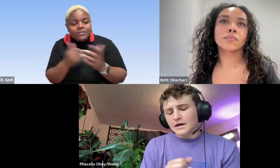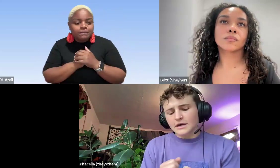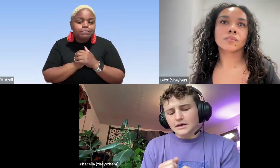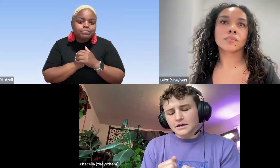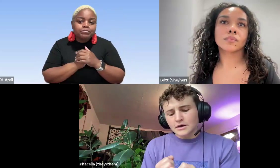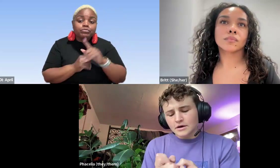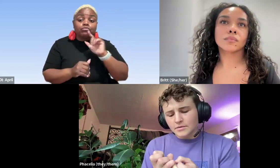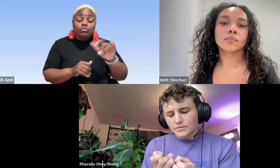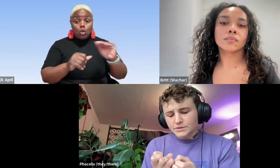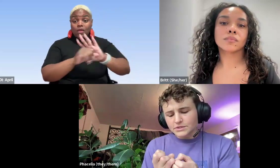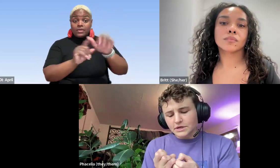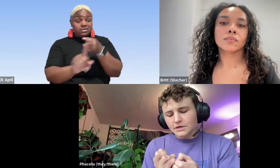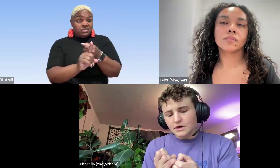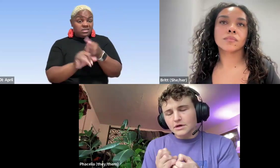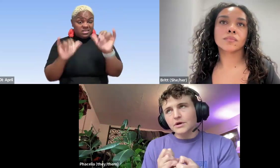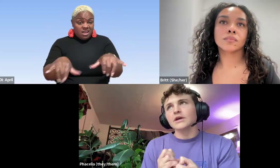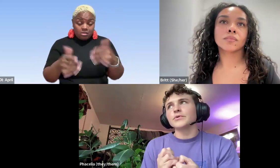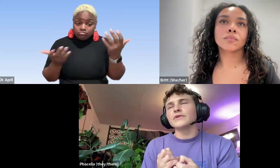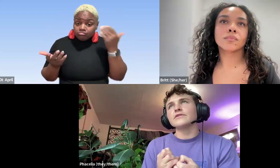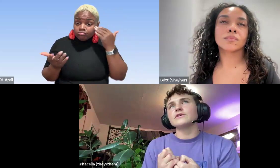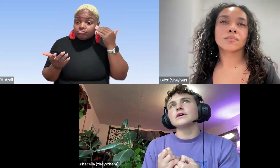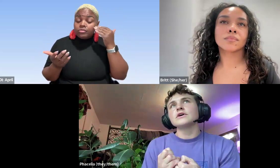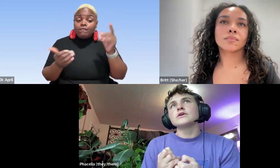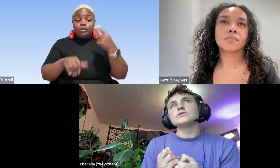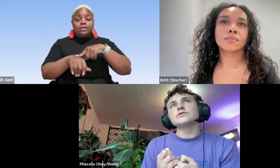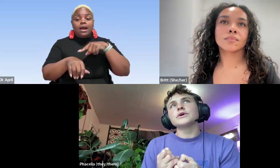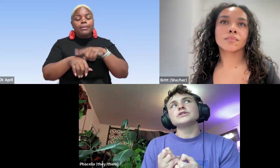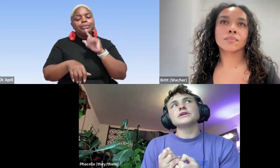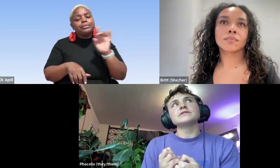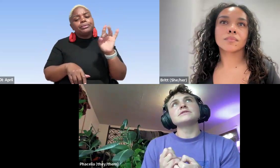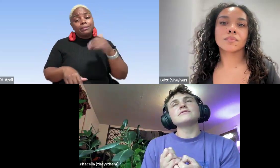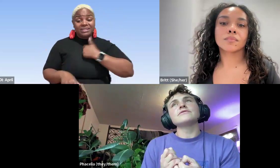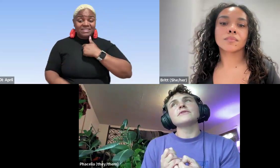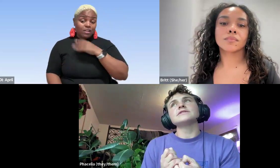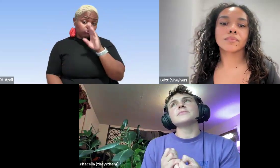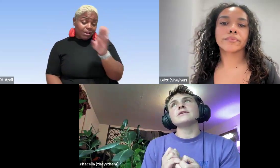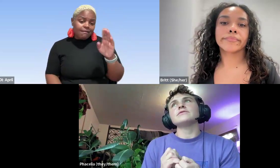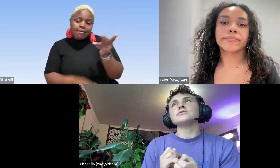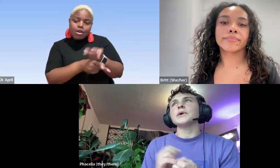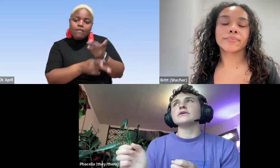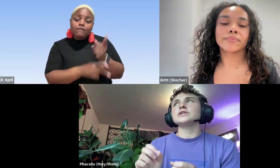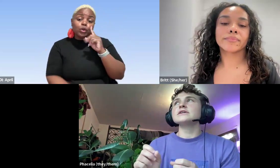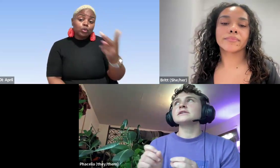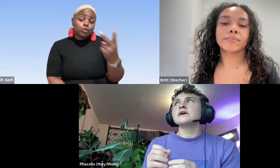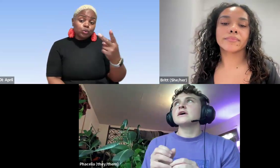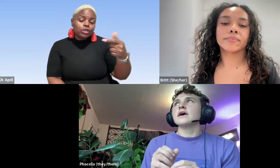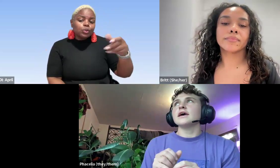I, um, was a, uh, direct care provider for two queer and trans friends of mine who use power chairs,